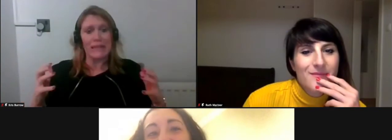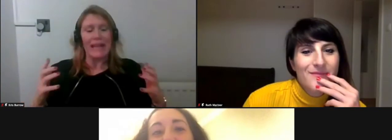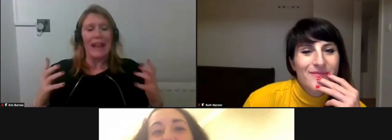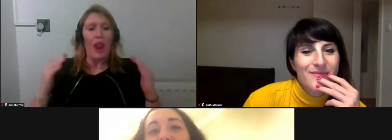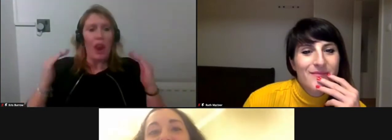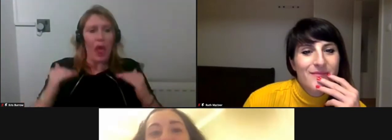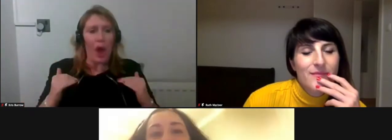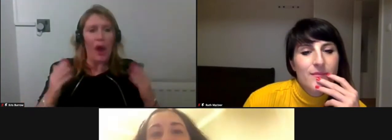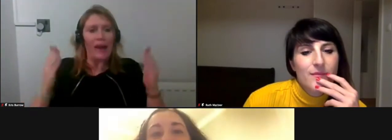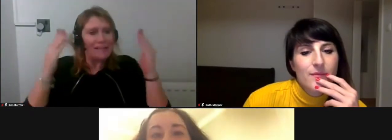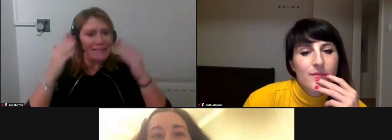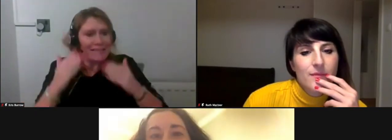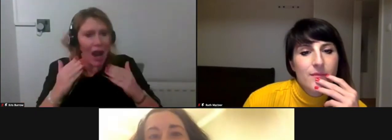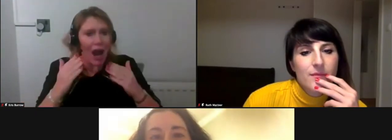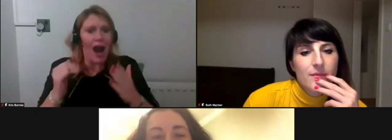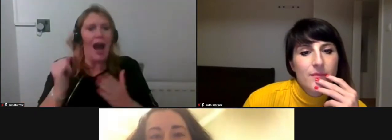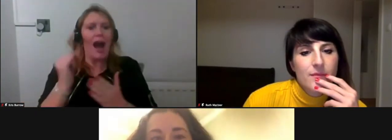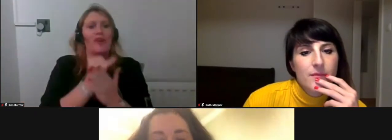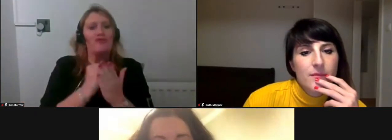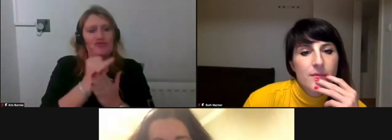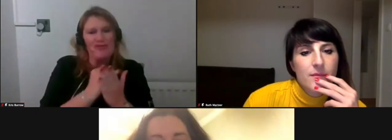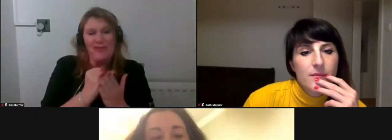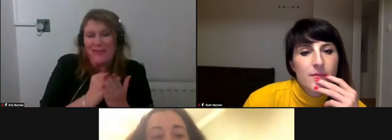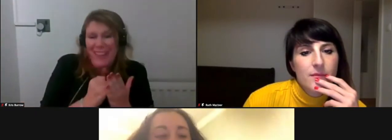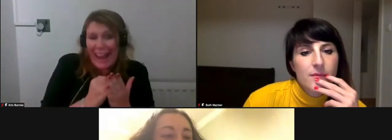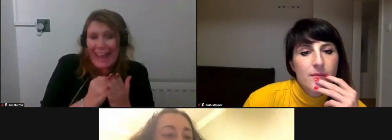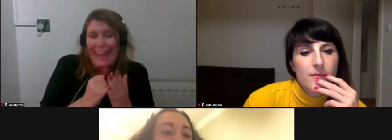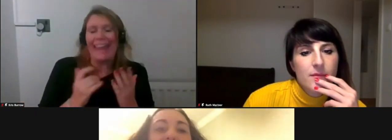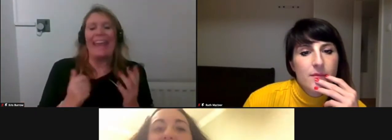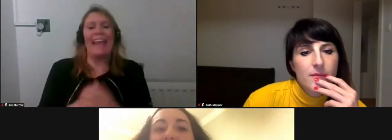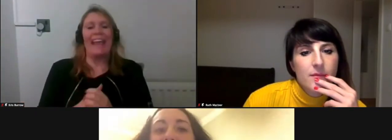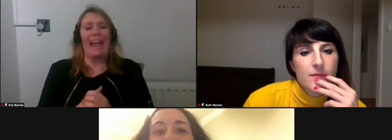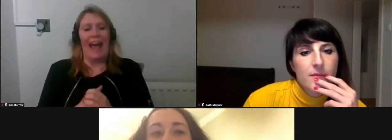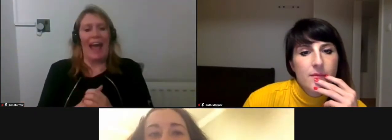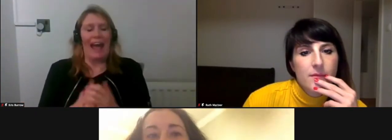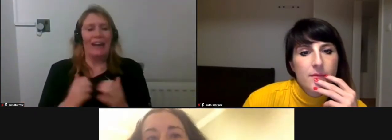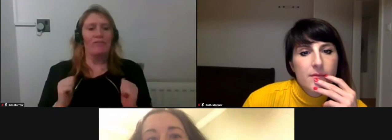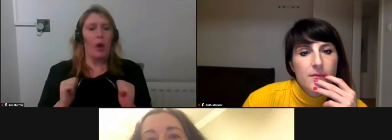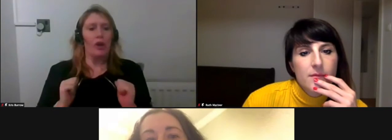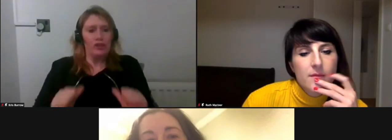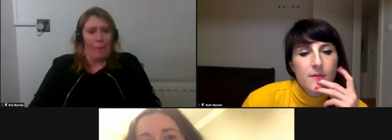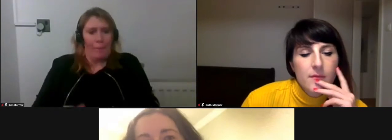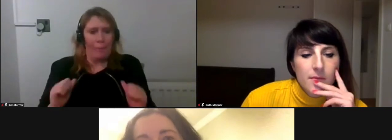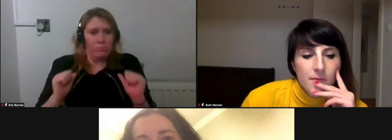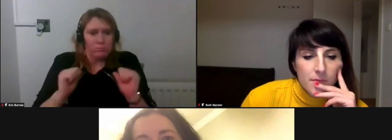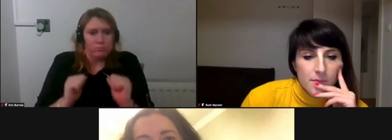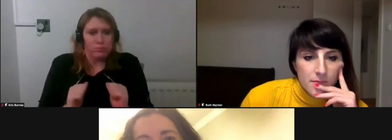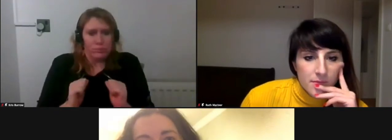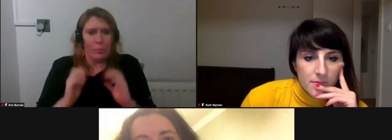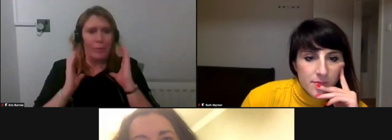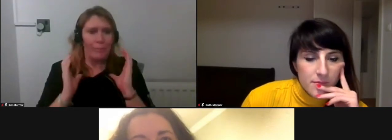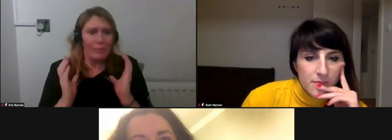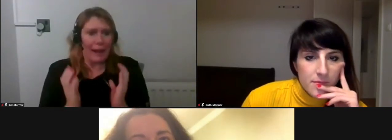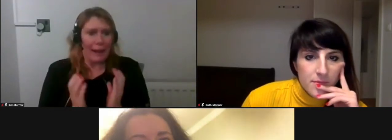wearing a very snugly woollen polar-neck top, you might be able to see the top